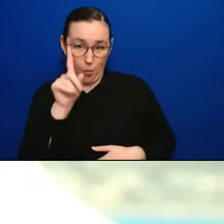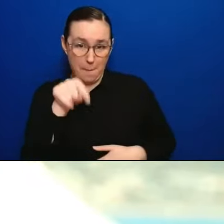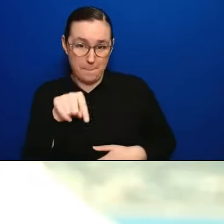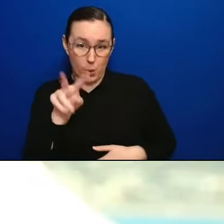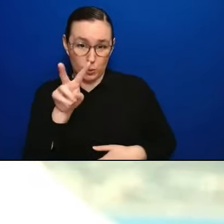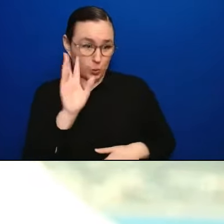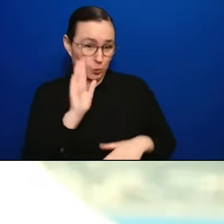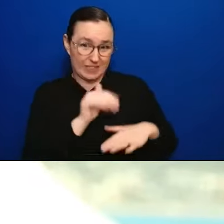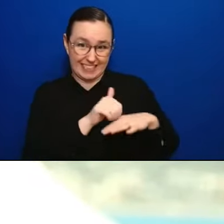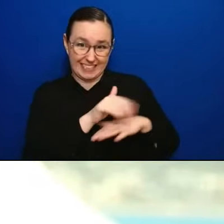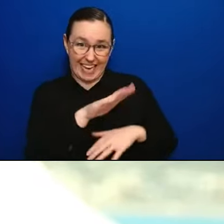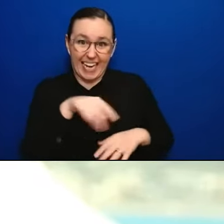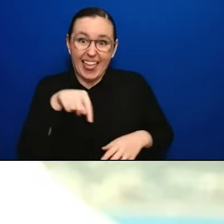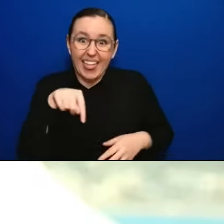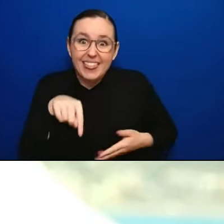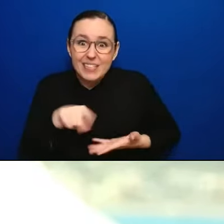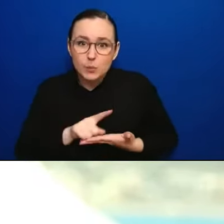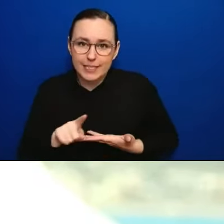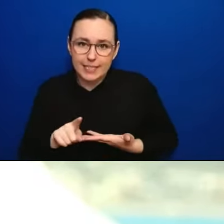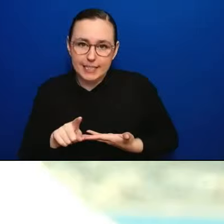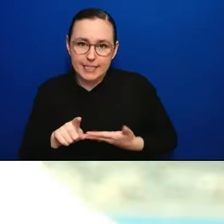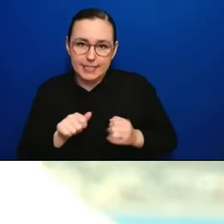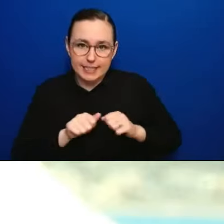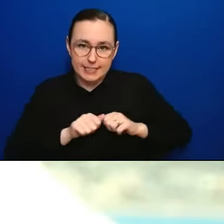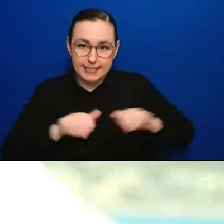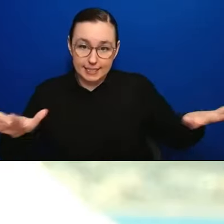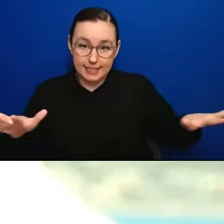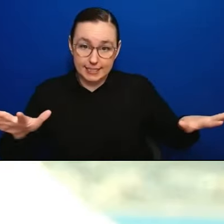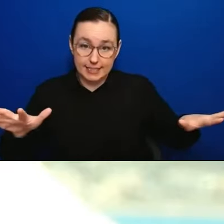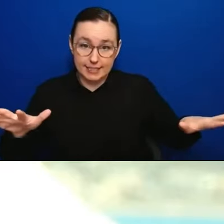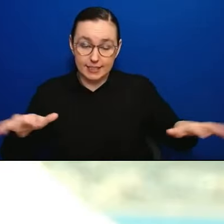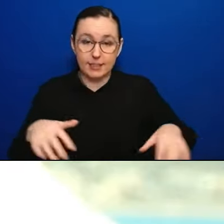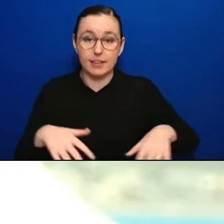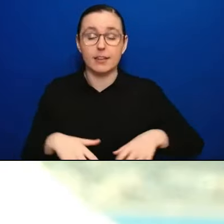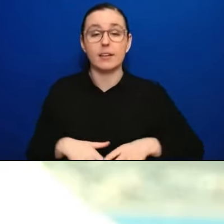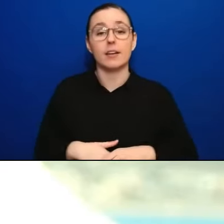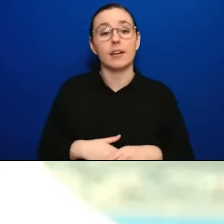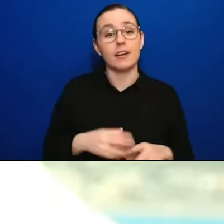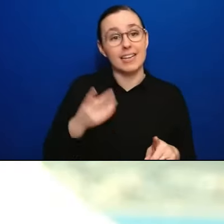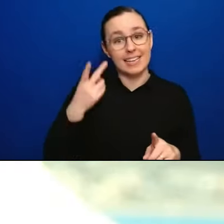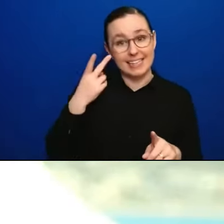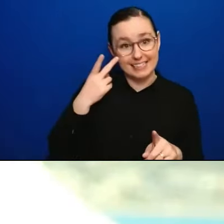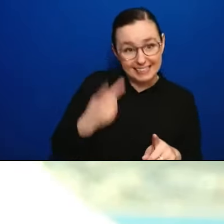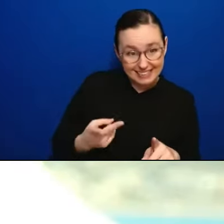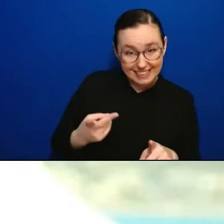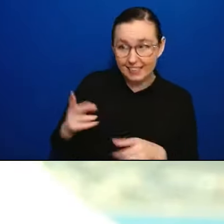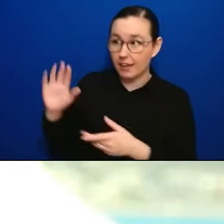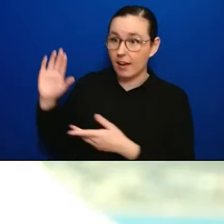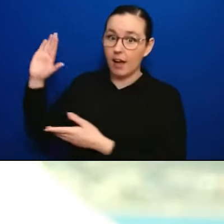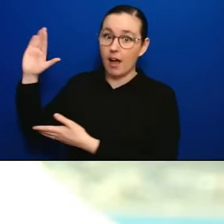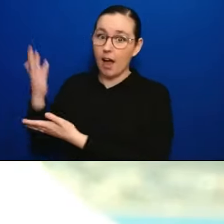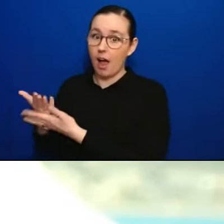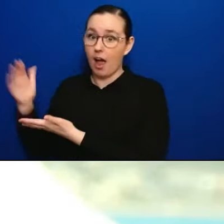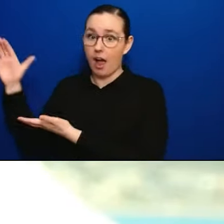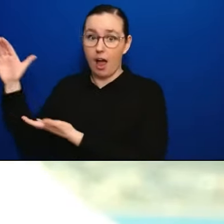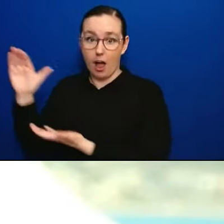Then they go out. And I laid out in detail where 1.2 million are go1.2 million as week.